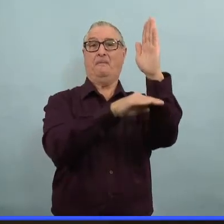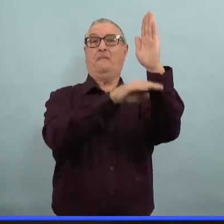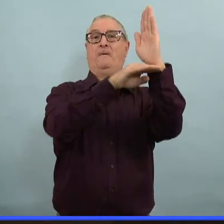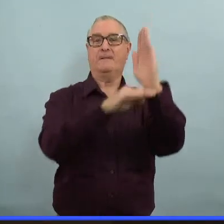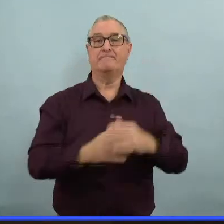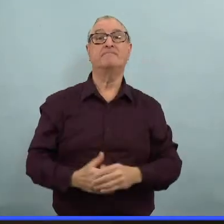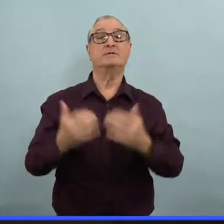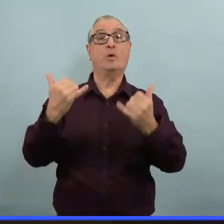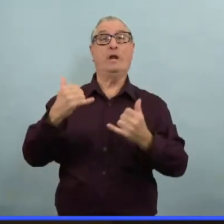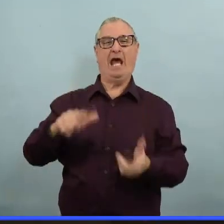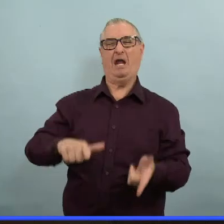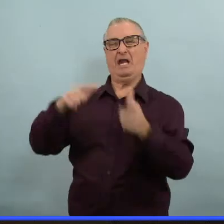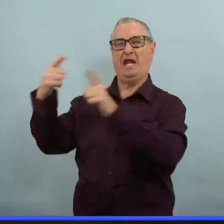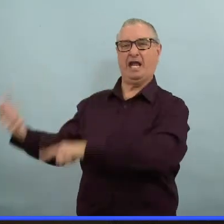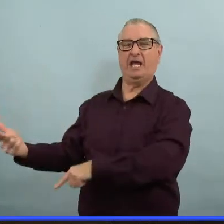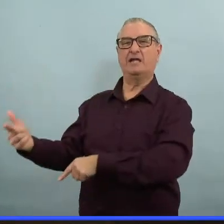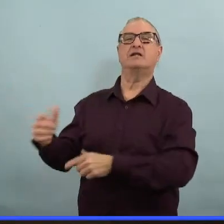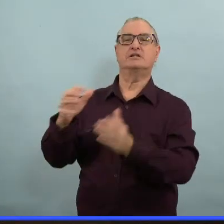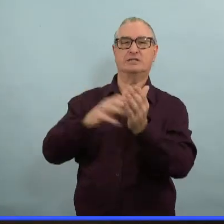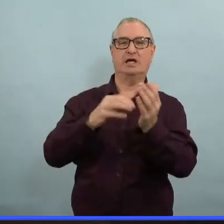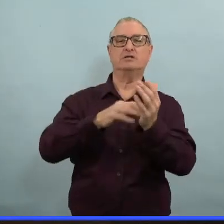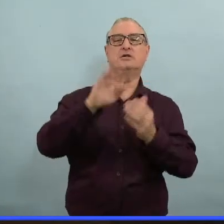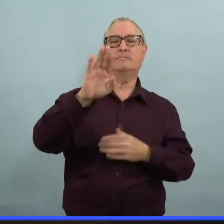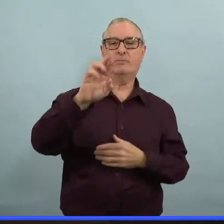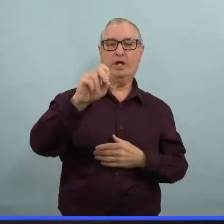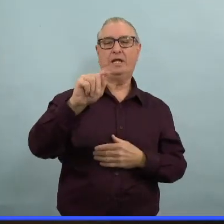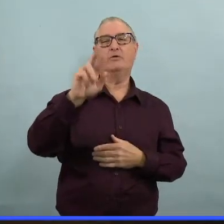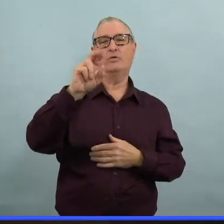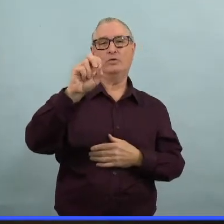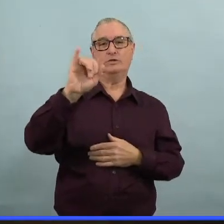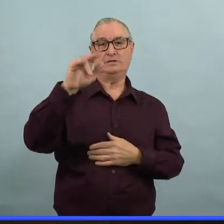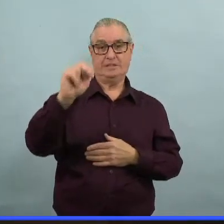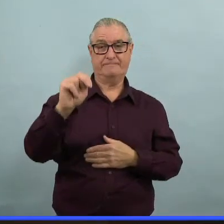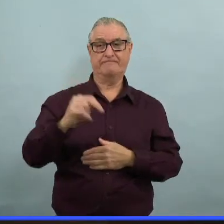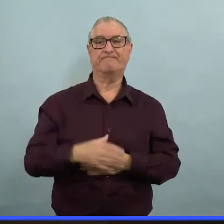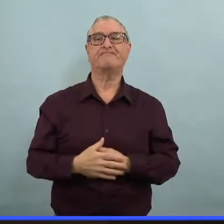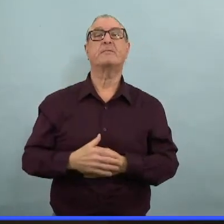you thank you premier good afternoon brent russon manitoba's chief provincial public health officer